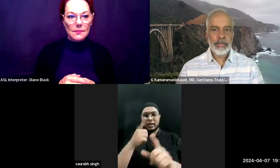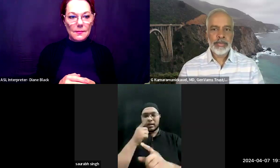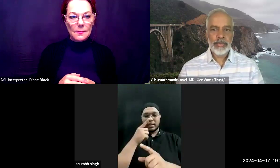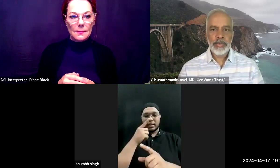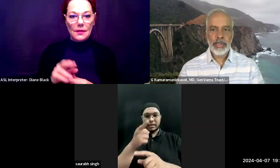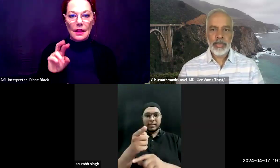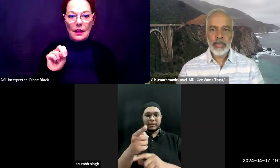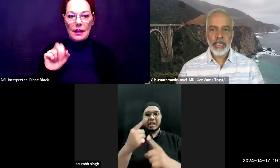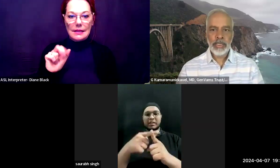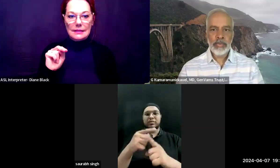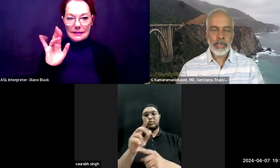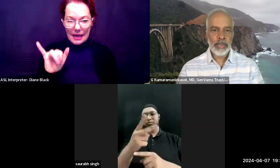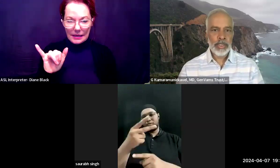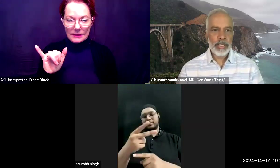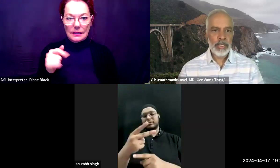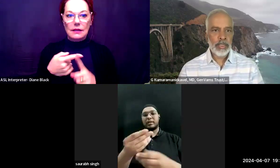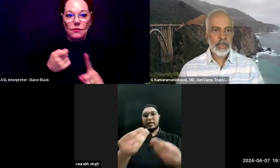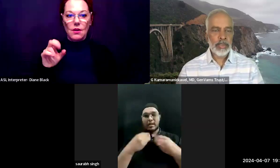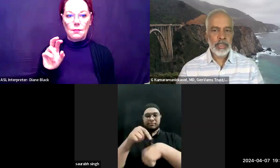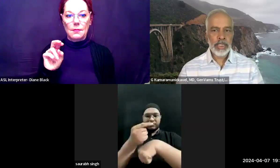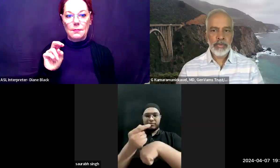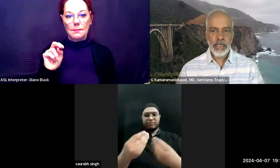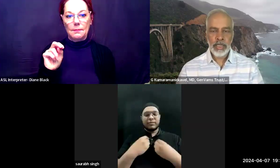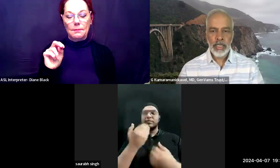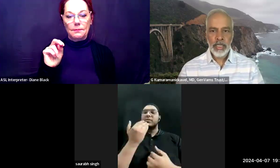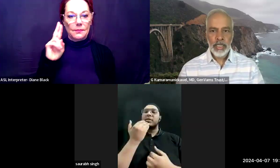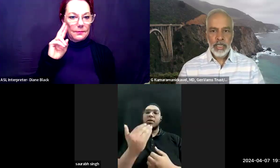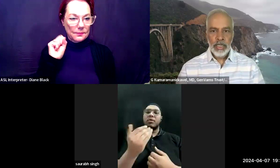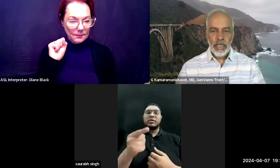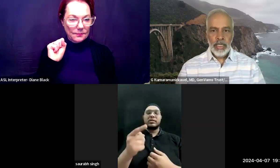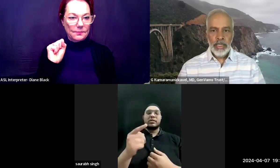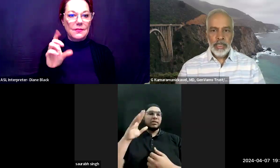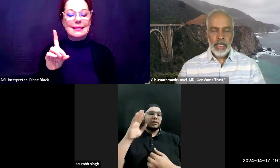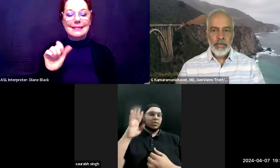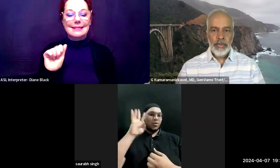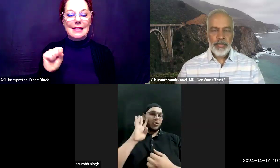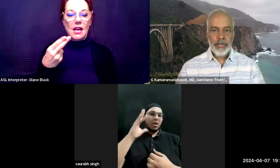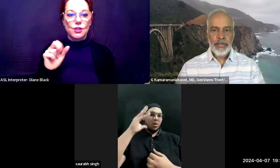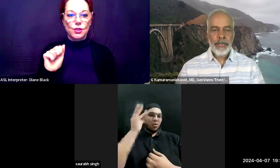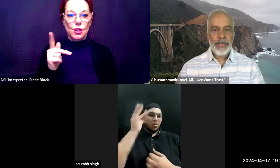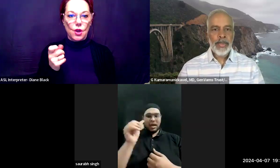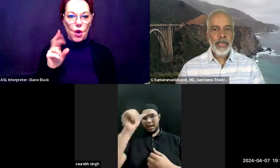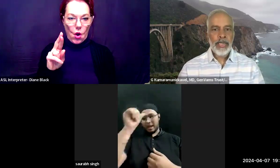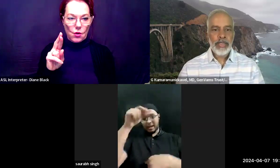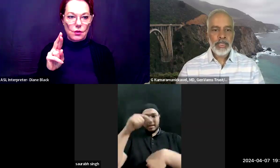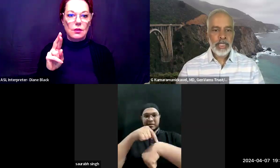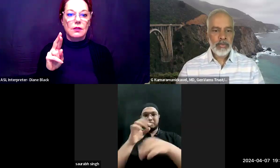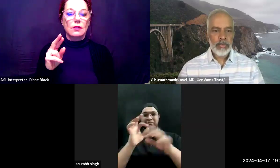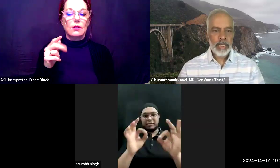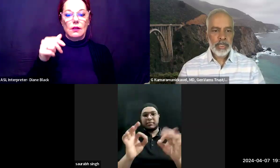for giving me this opportunity on this evening Indian time. I will start with my